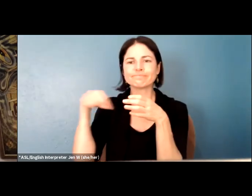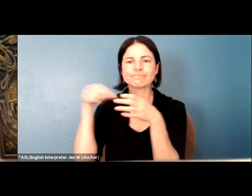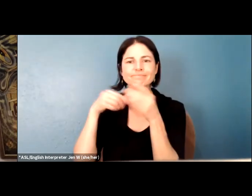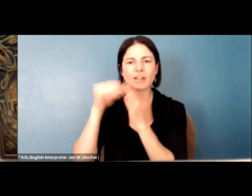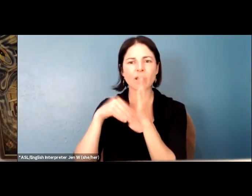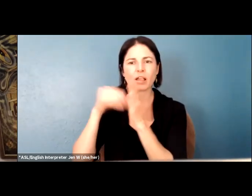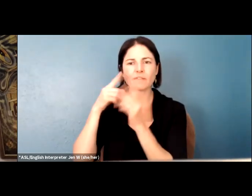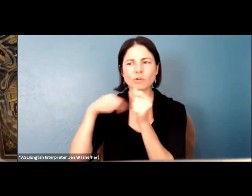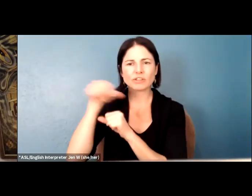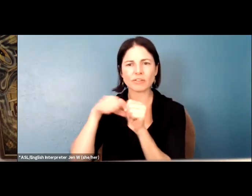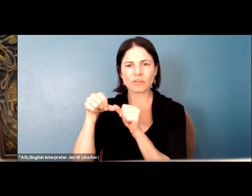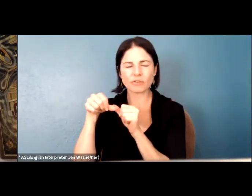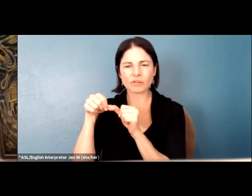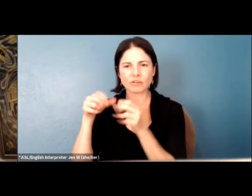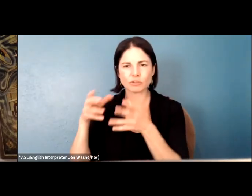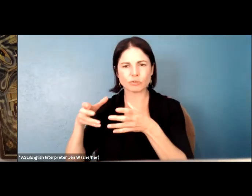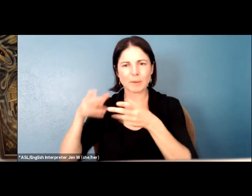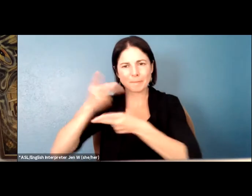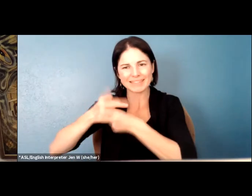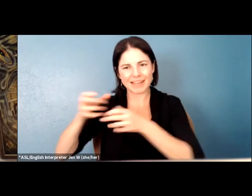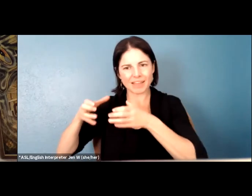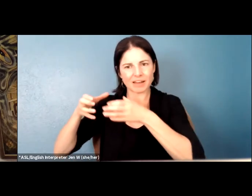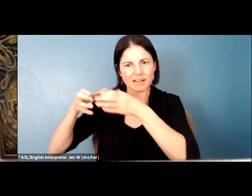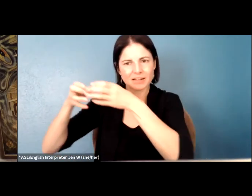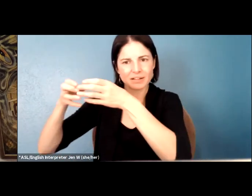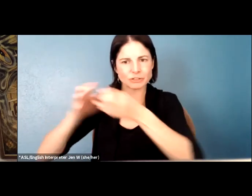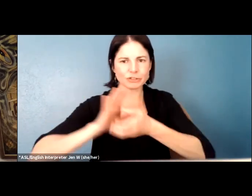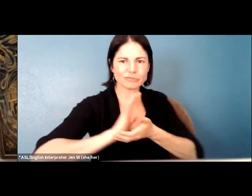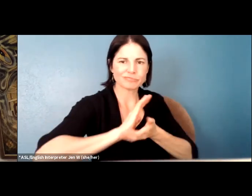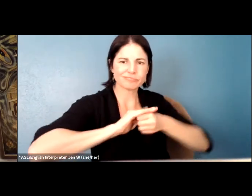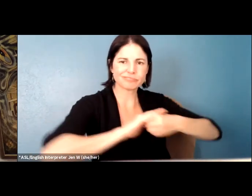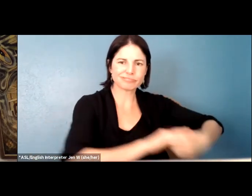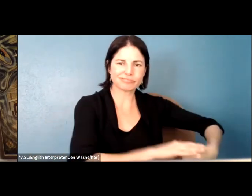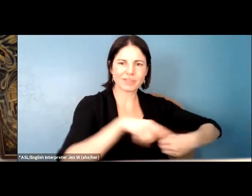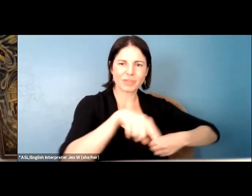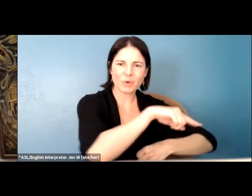otherwise, higher education first came into existence in